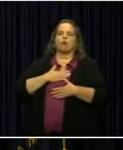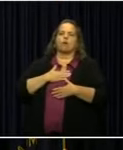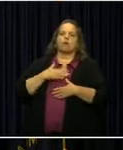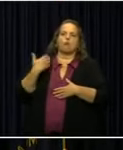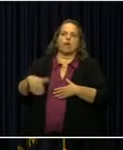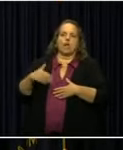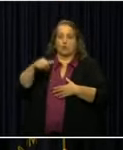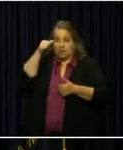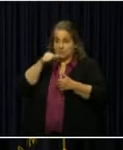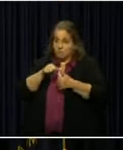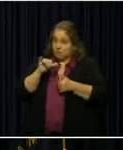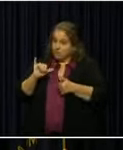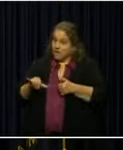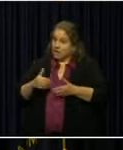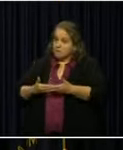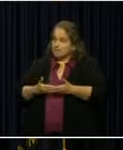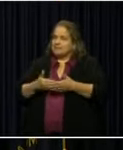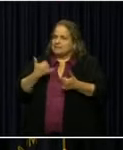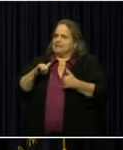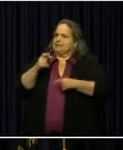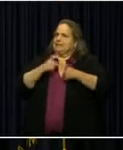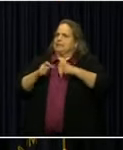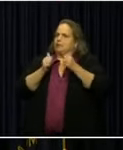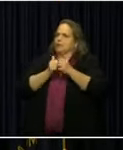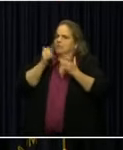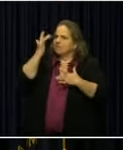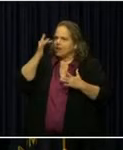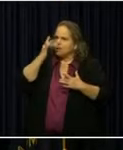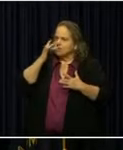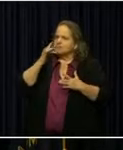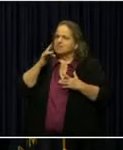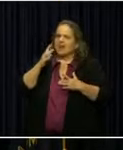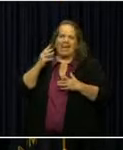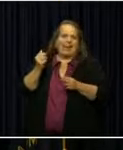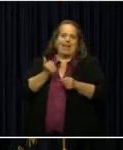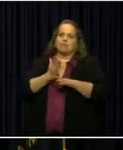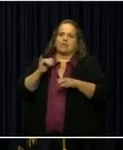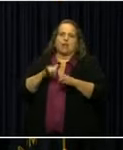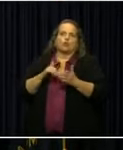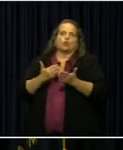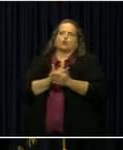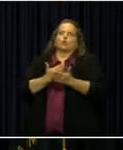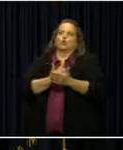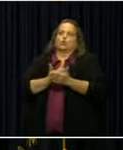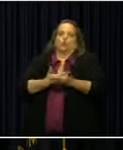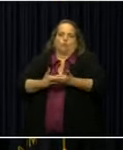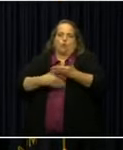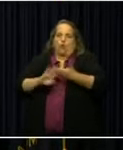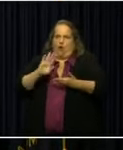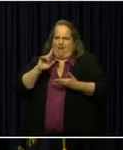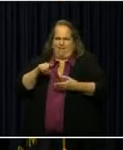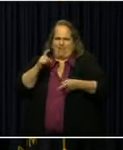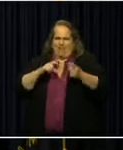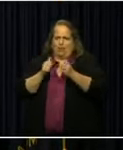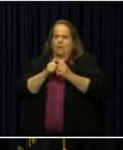THIS CORONAVIRUS. IT COMES FOR THOSE THAT ARE THE MOST VULNERABLE POPULATIONS TO